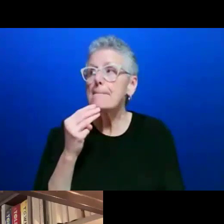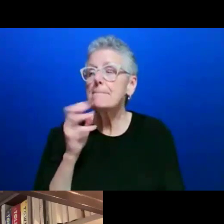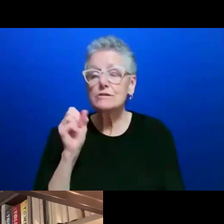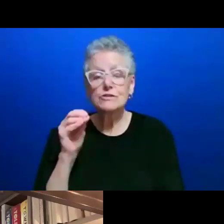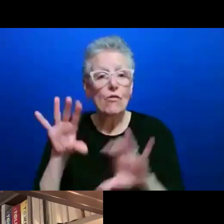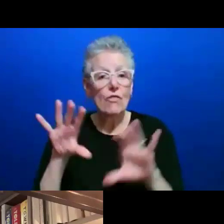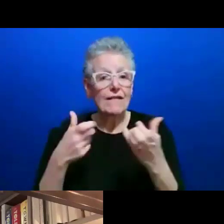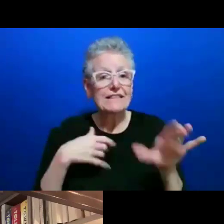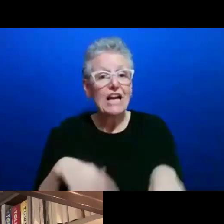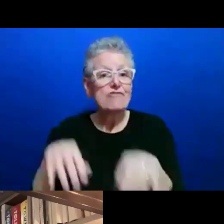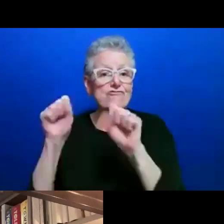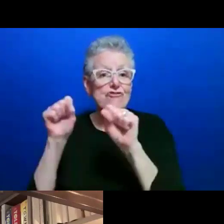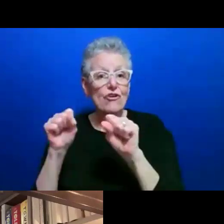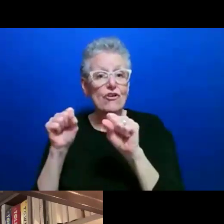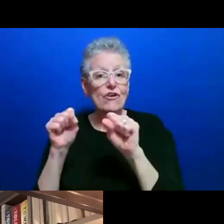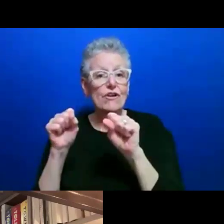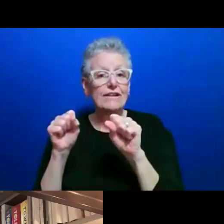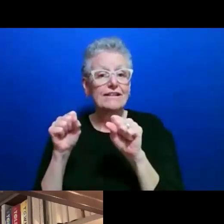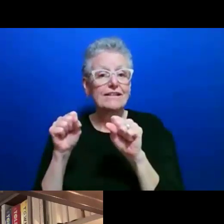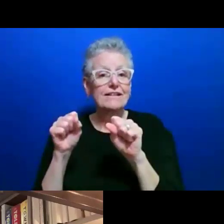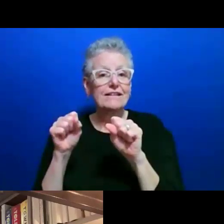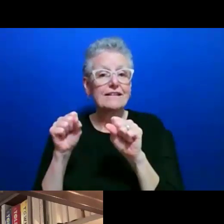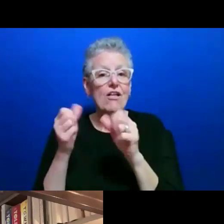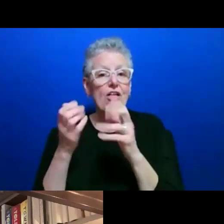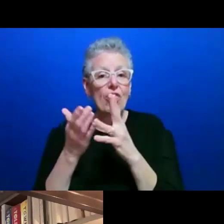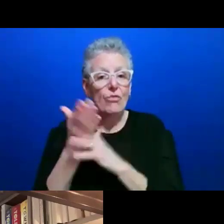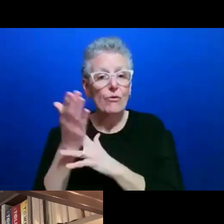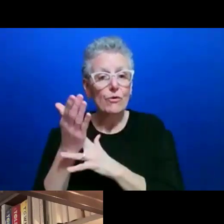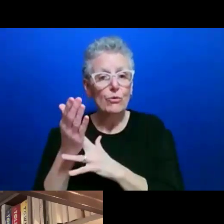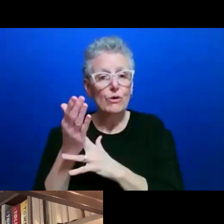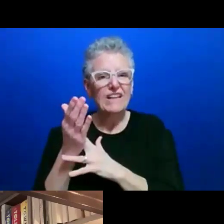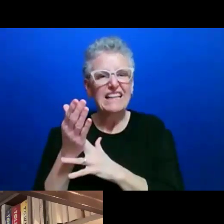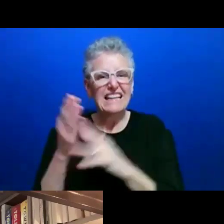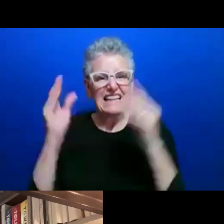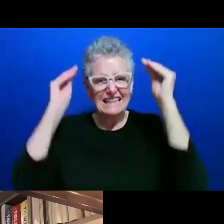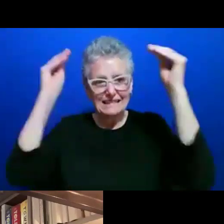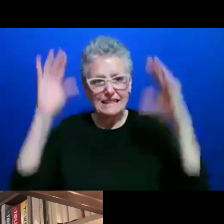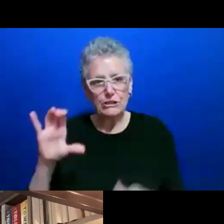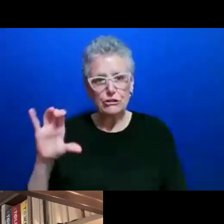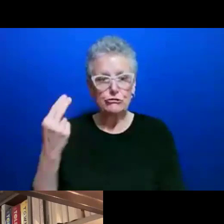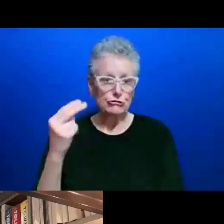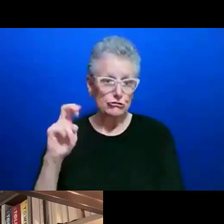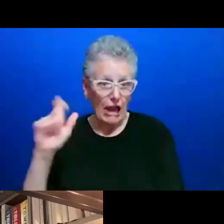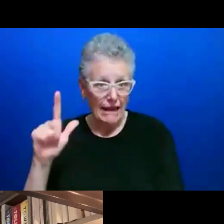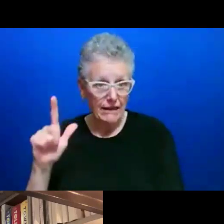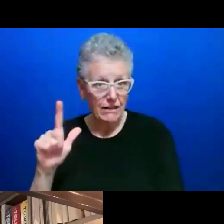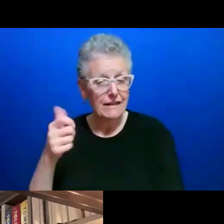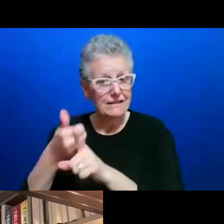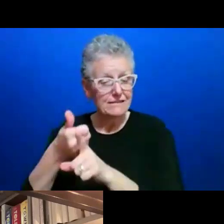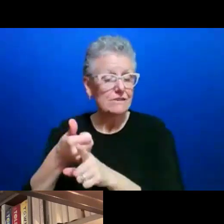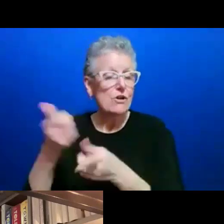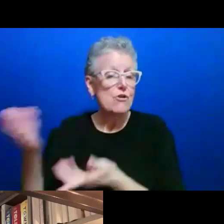was through Teachers Channel and it was recommended to me,